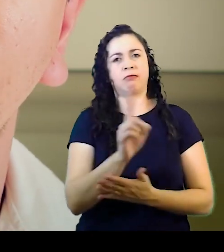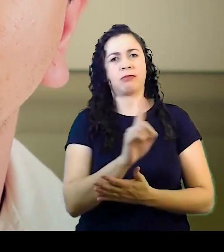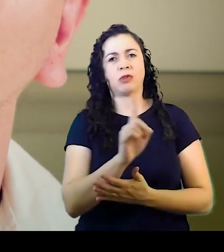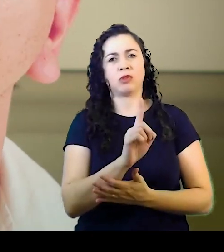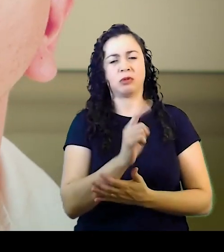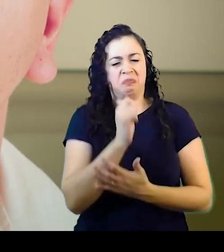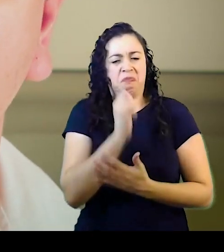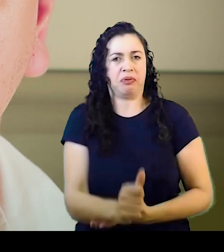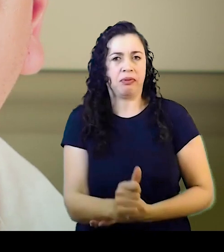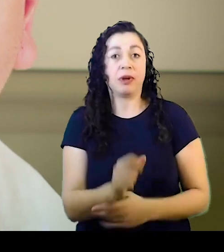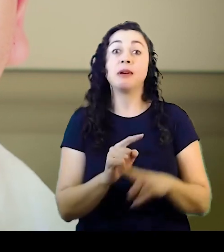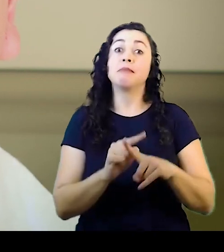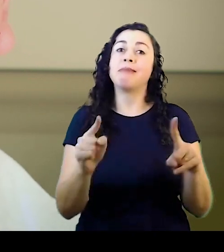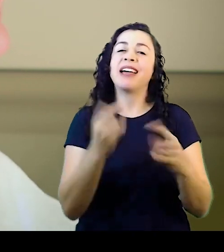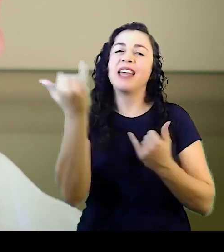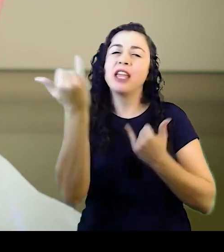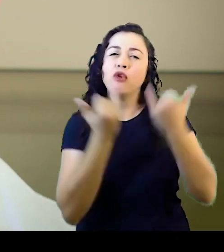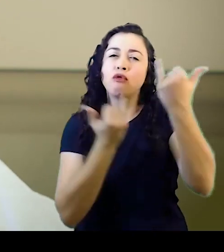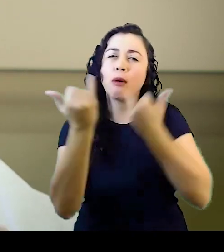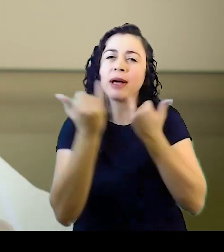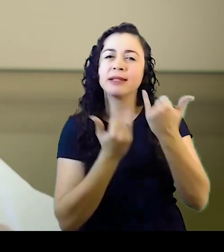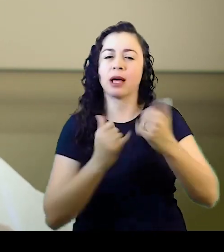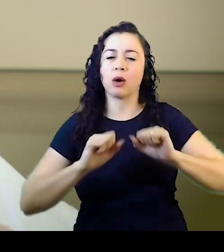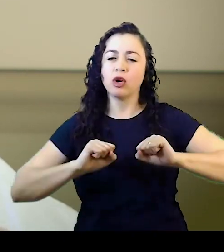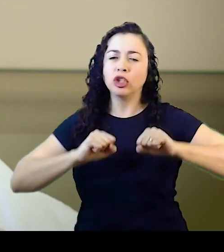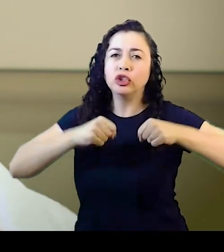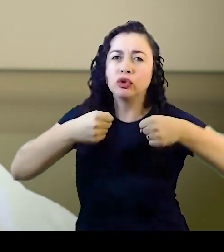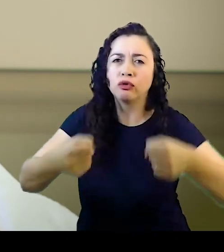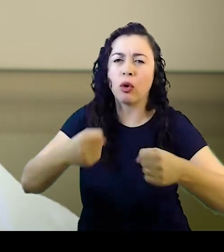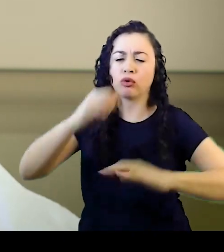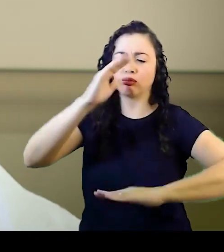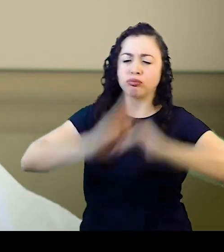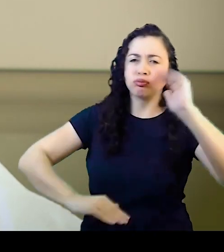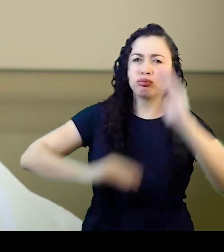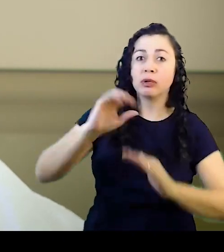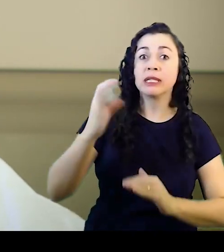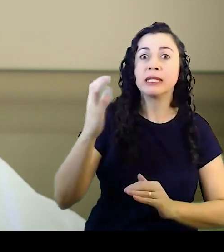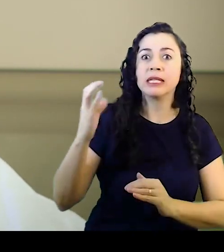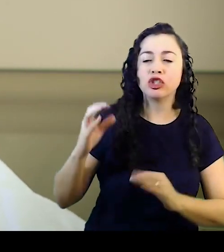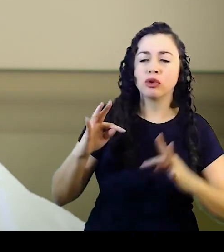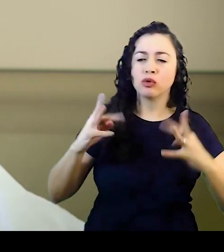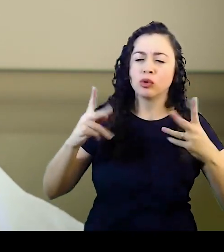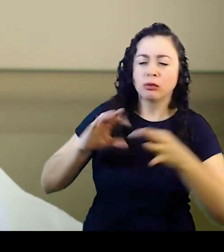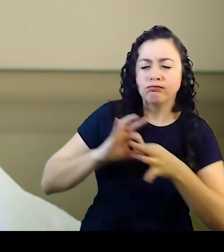But information add up by a global scientific effort